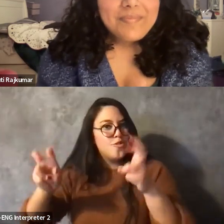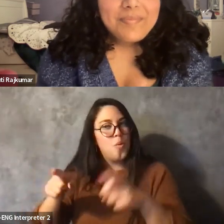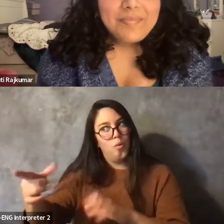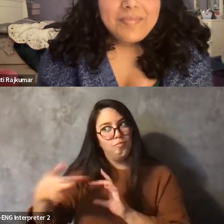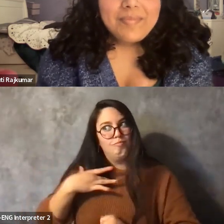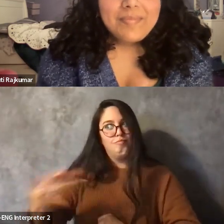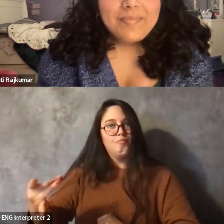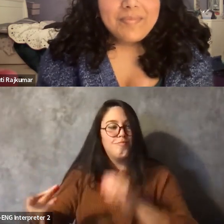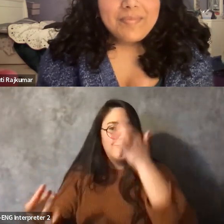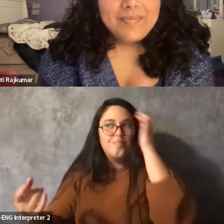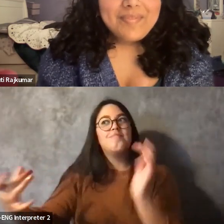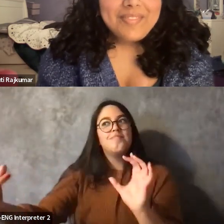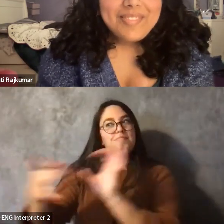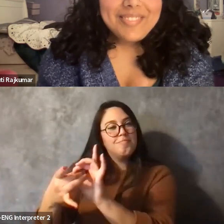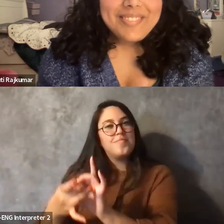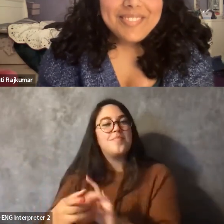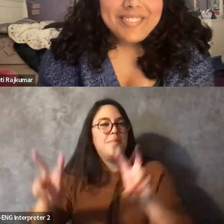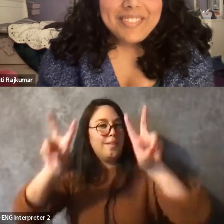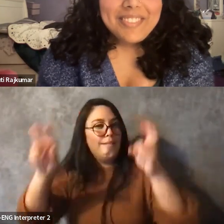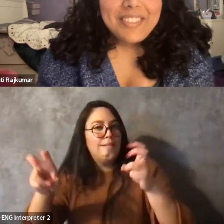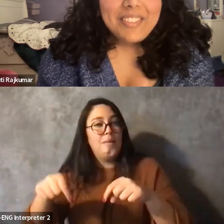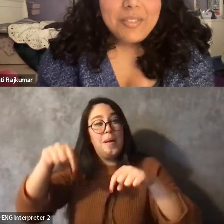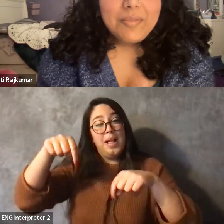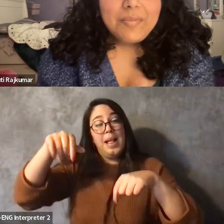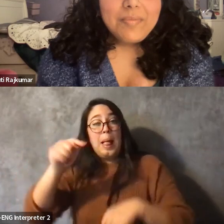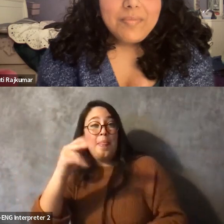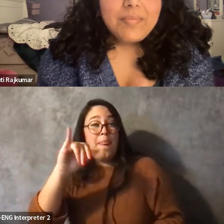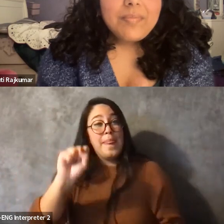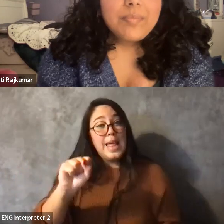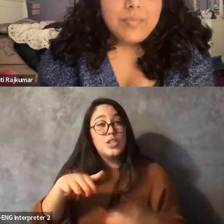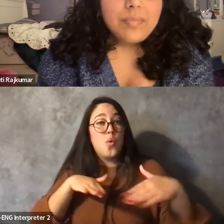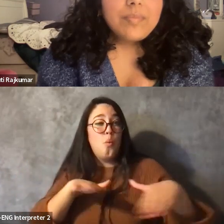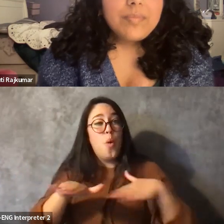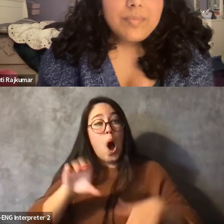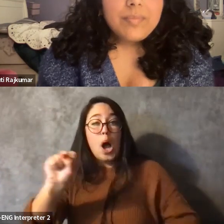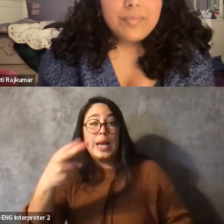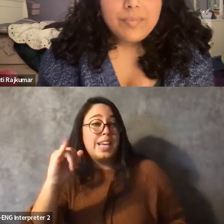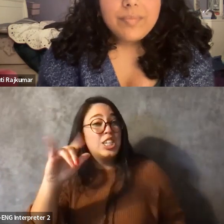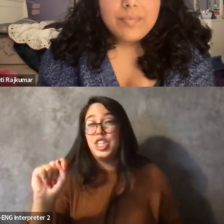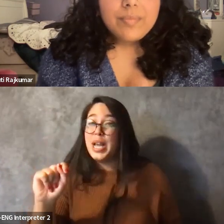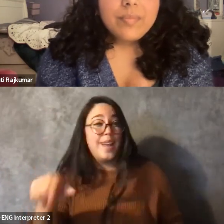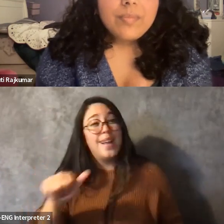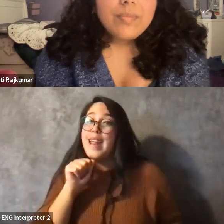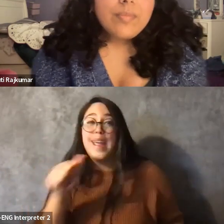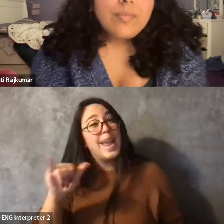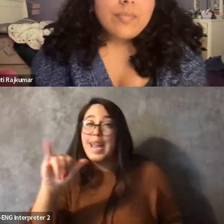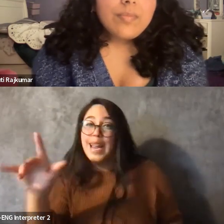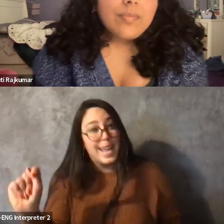So doctors have tried so hard to make my body conform to how they think it should look and behave, and I'm 27 years old.